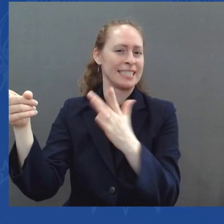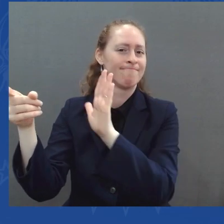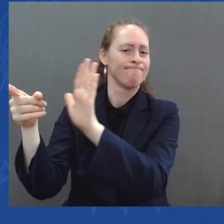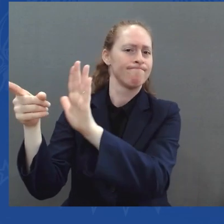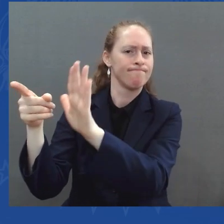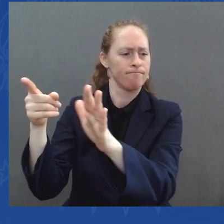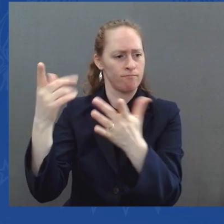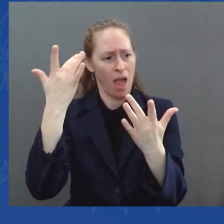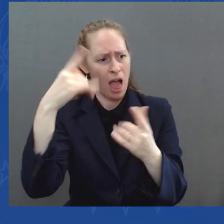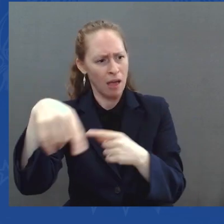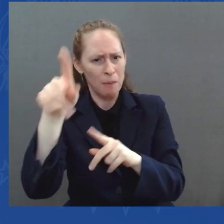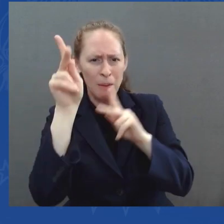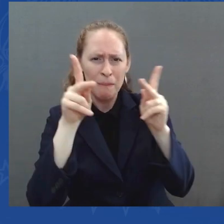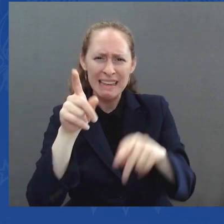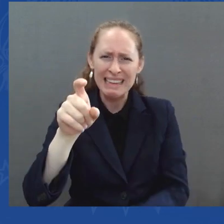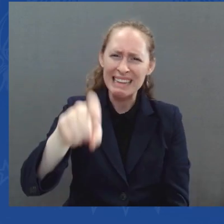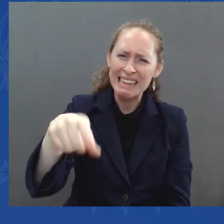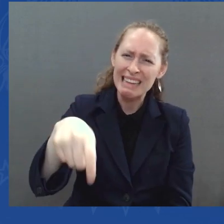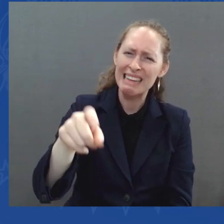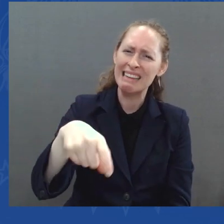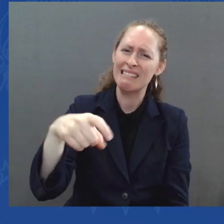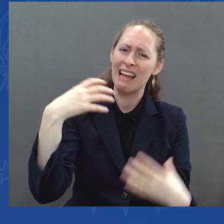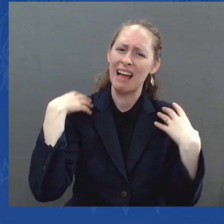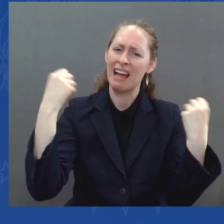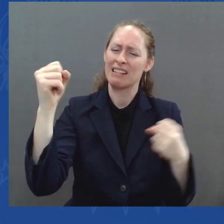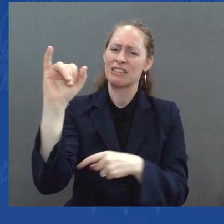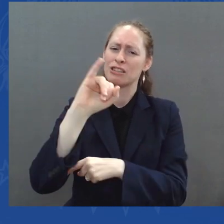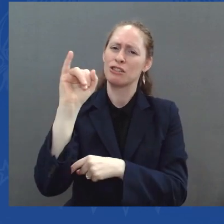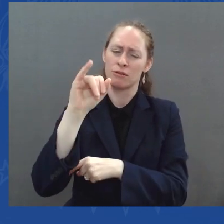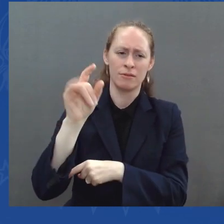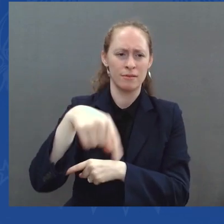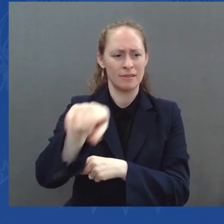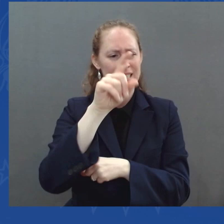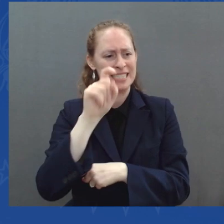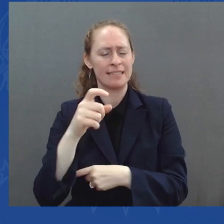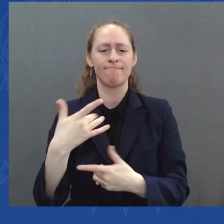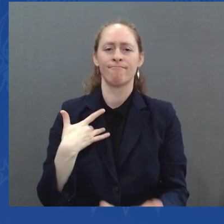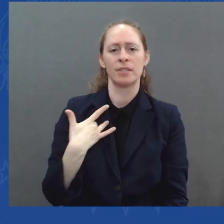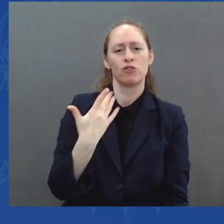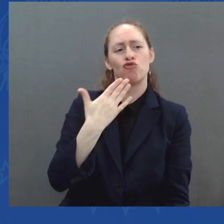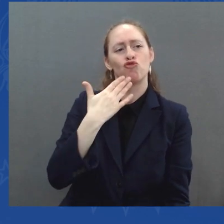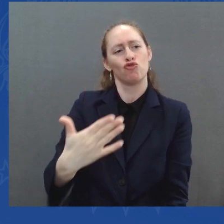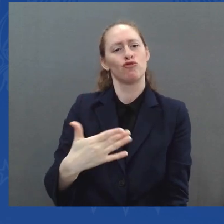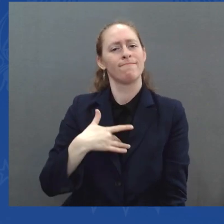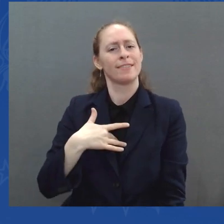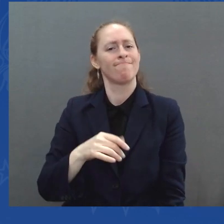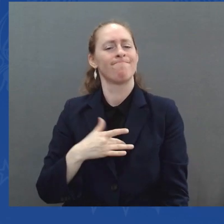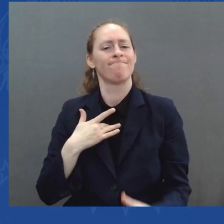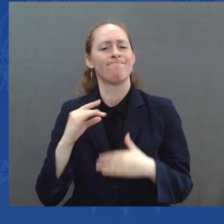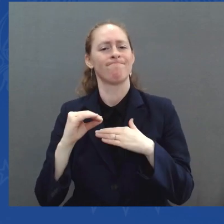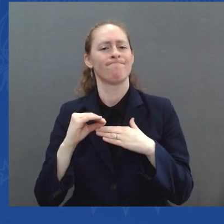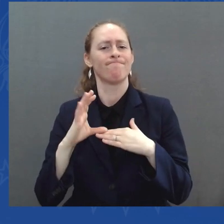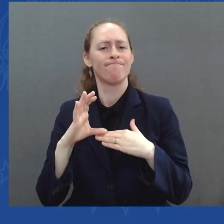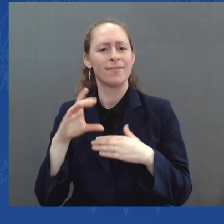The idea that when you can't afford health insurance for your children, your spouse, male or female,